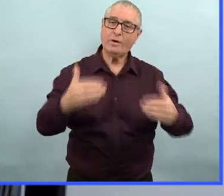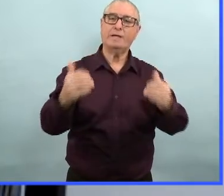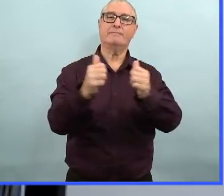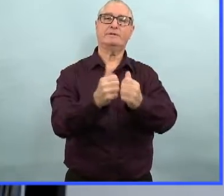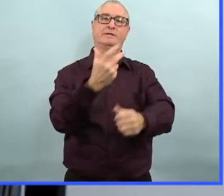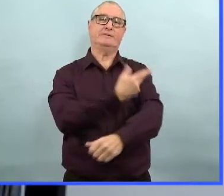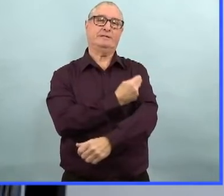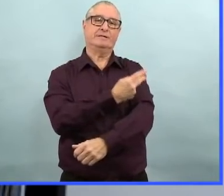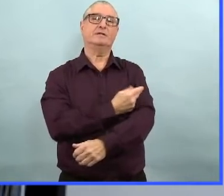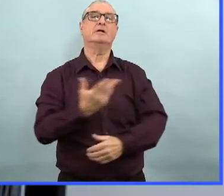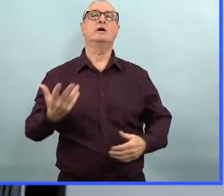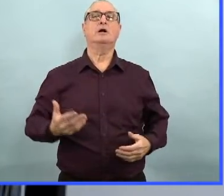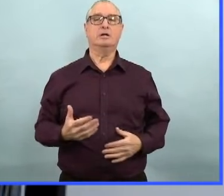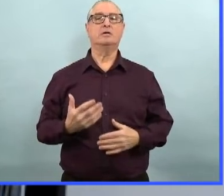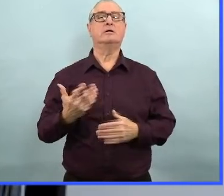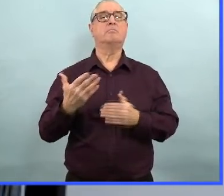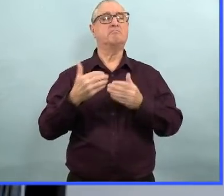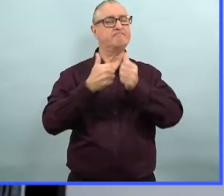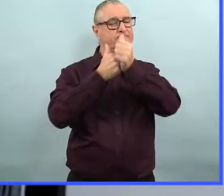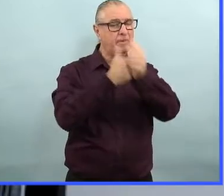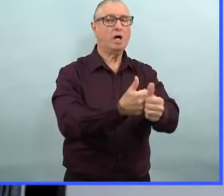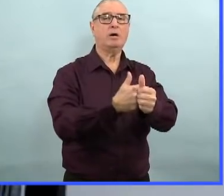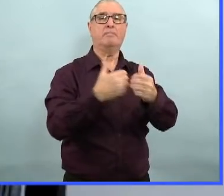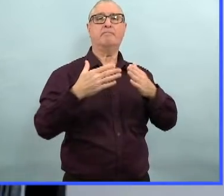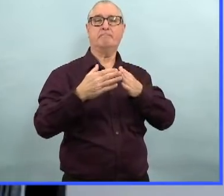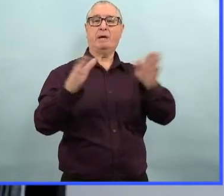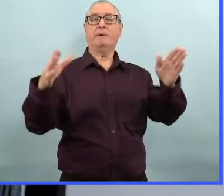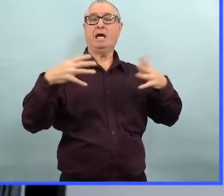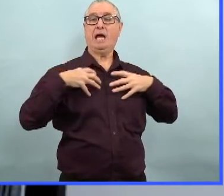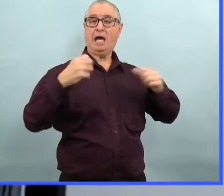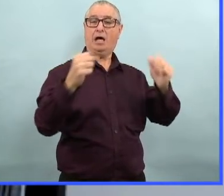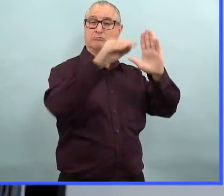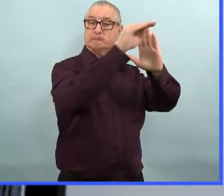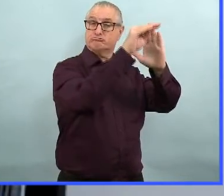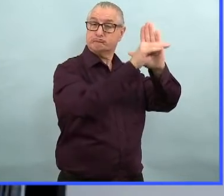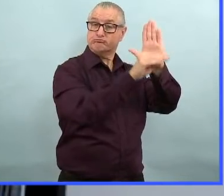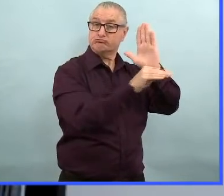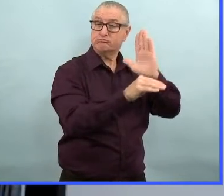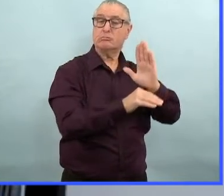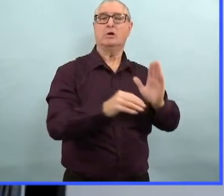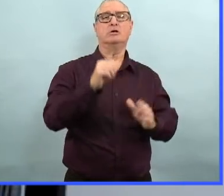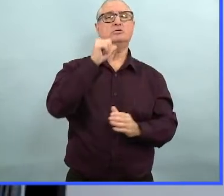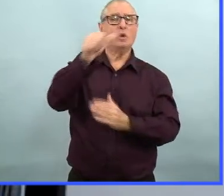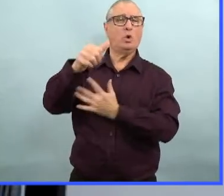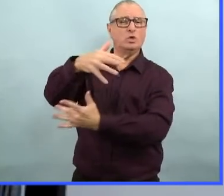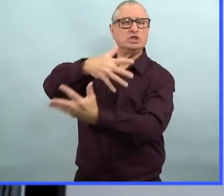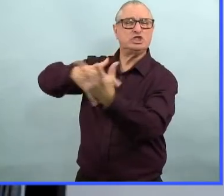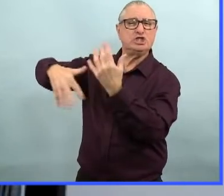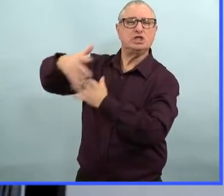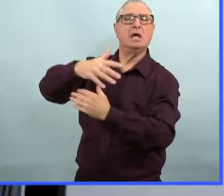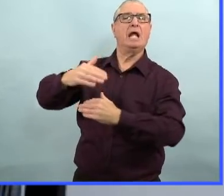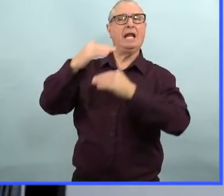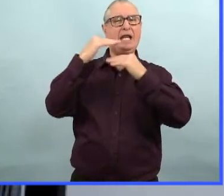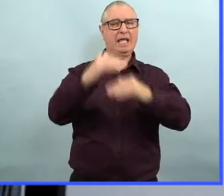russon just mentioned reducing your close contacts wearing a mask hand hygiene staying home when